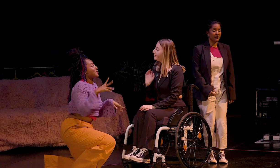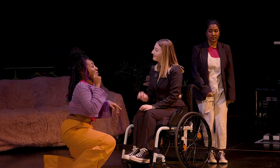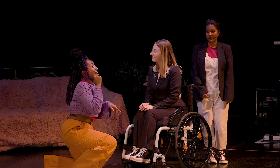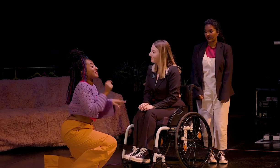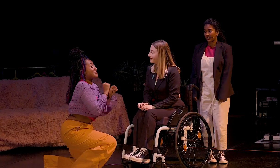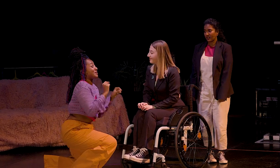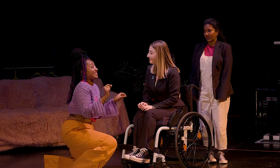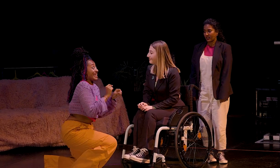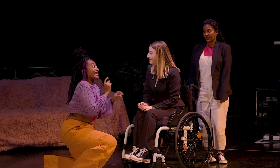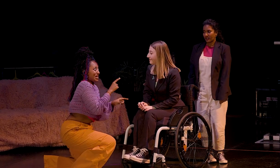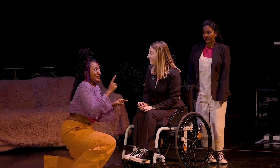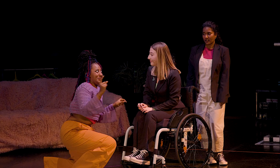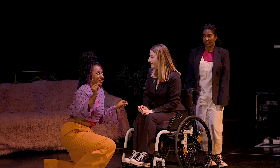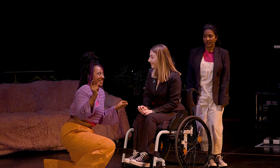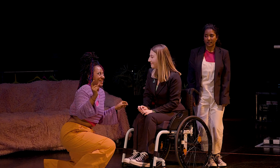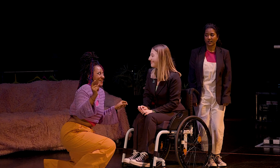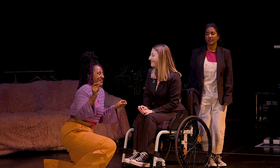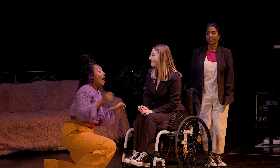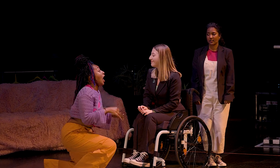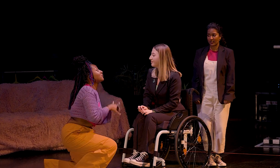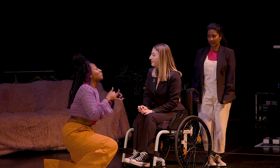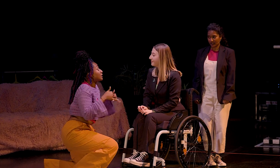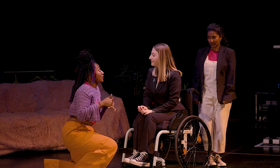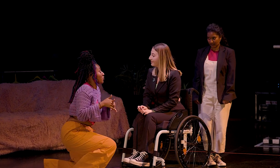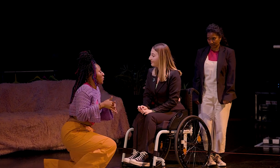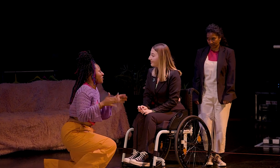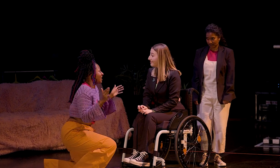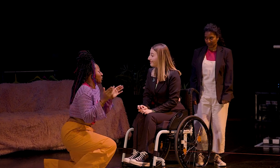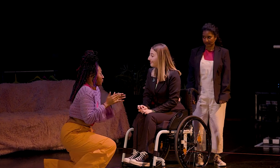When you hear the music, that's your cue. After you receive your award, then it's your